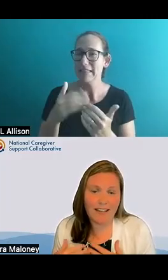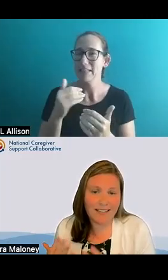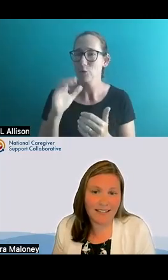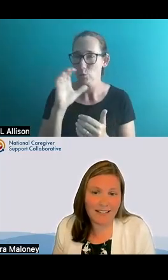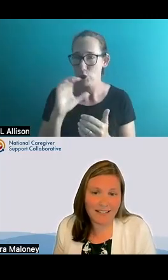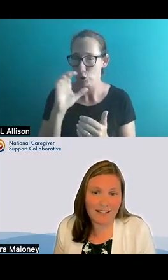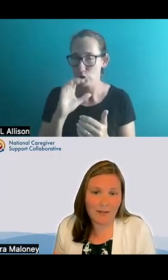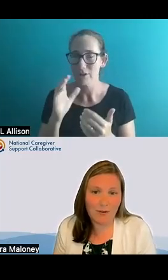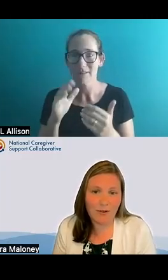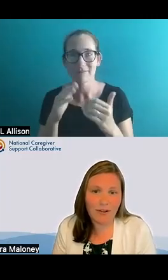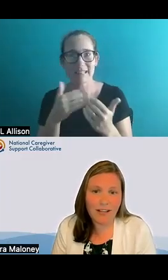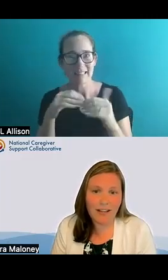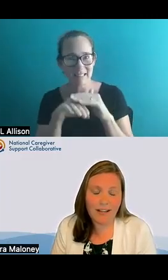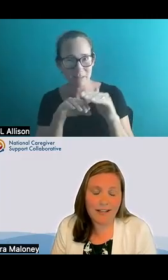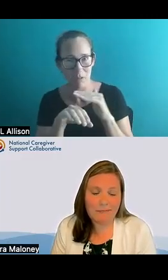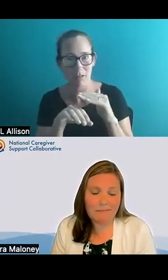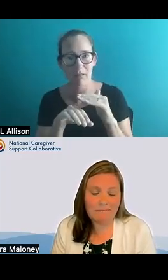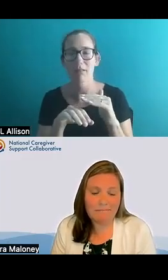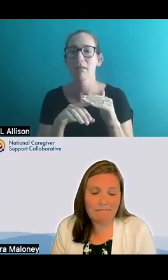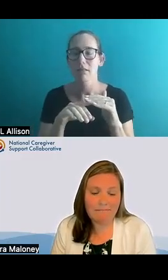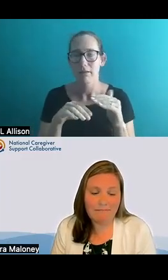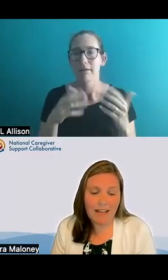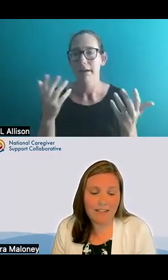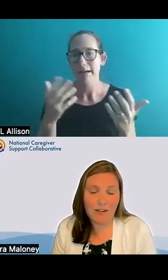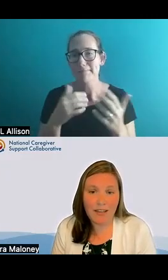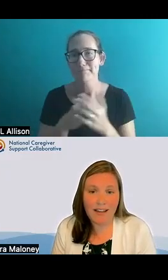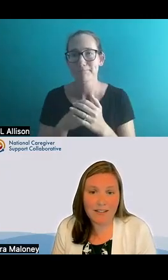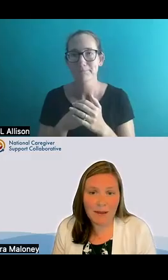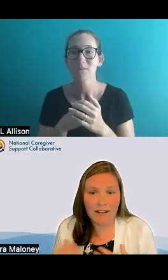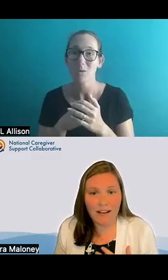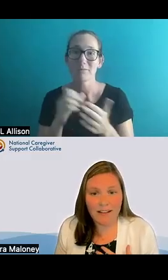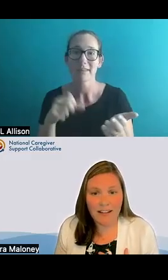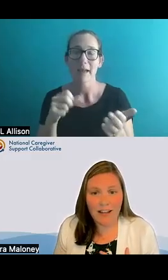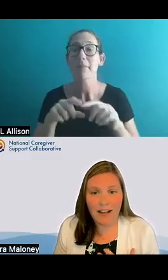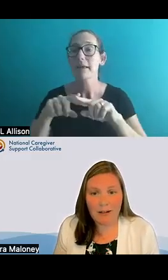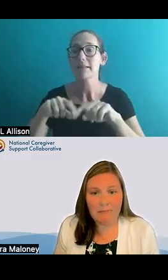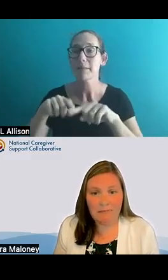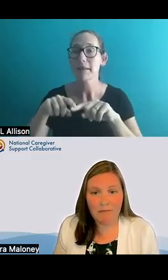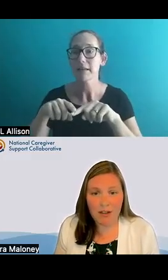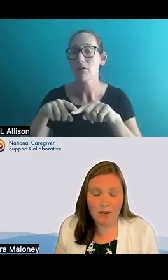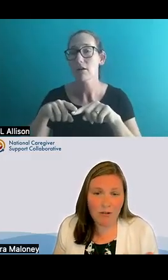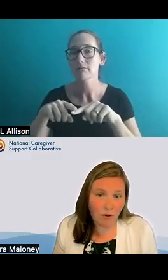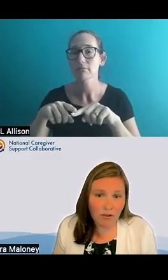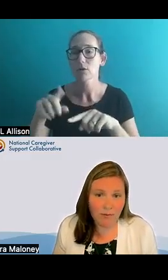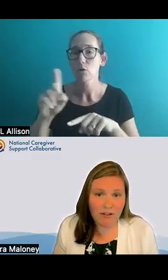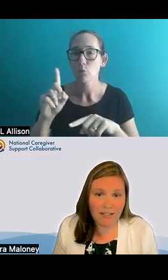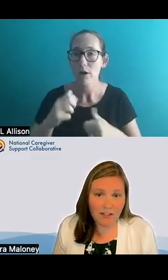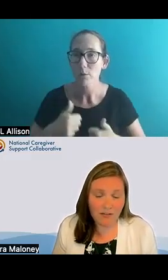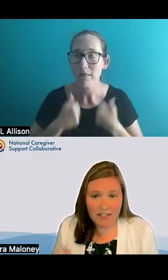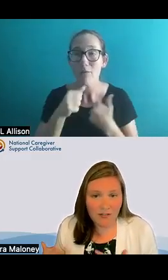easily accessible. So, yeah depending on where you are -- rural communities are very different